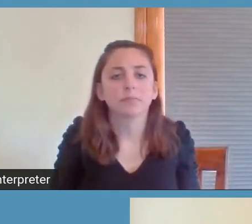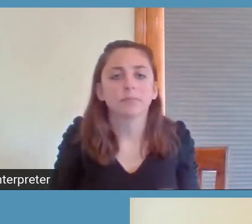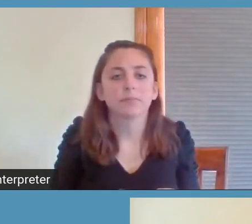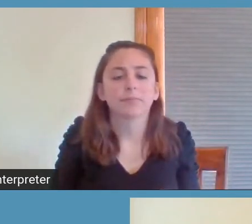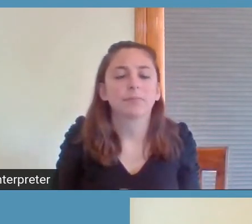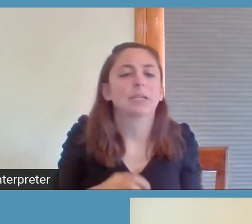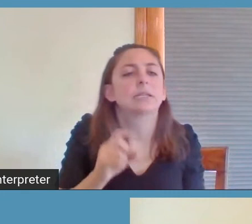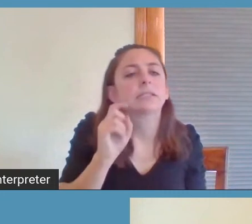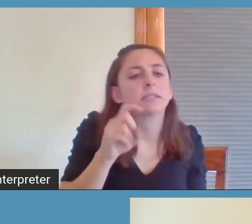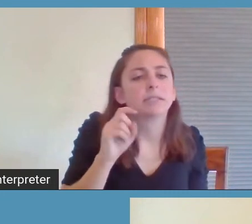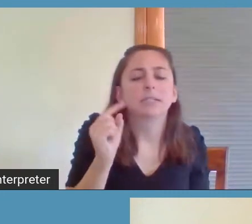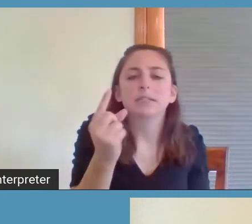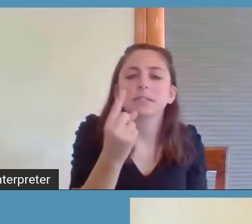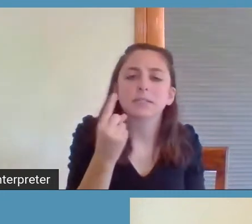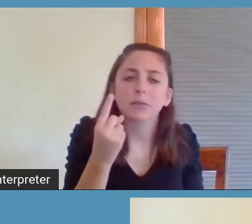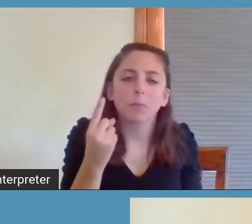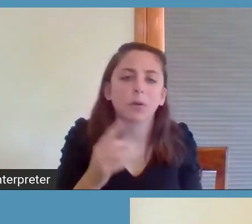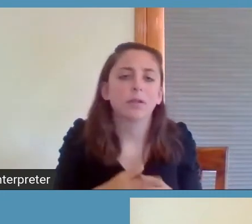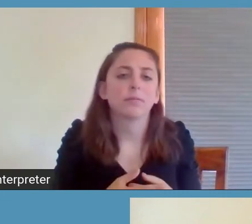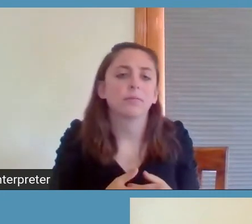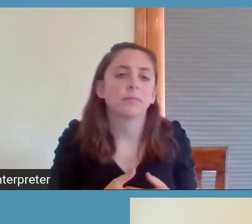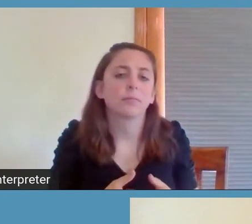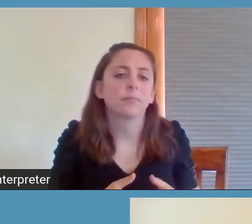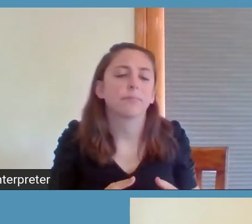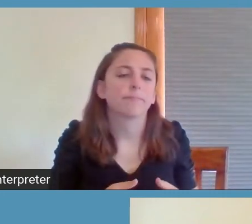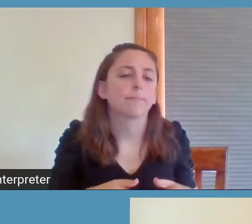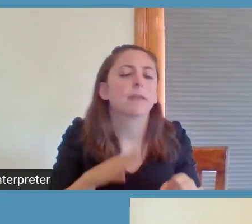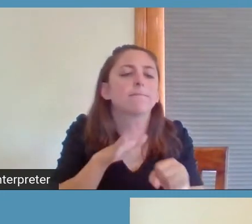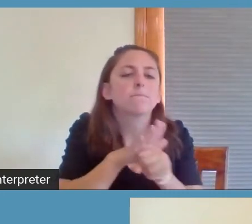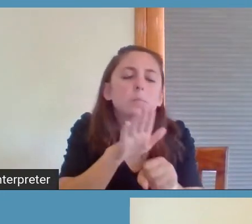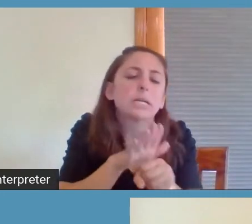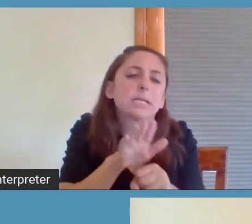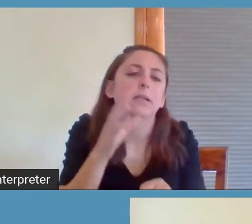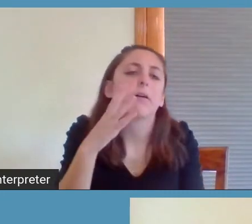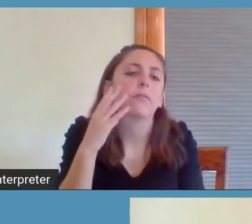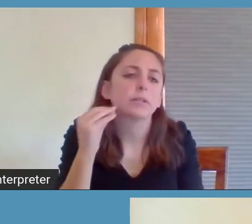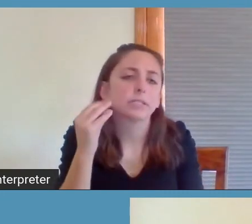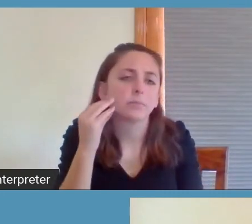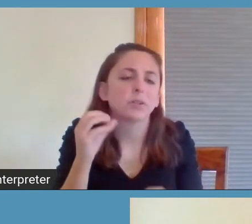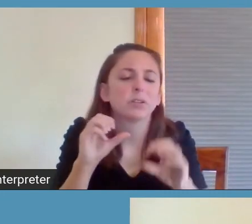someone who has enough experience to be able to roll with it no matter what the platform is